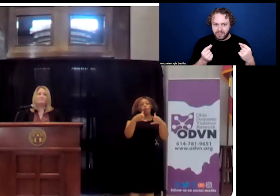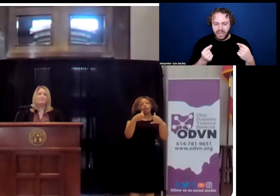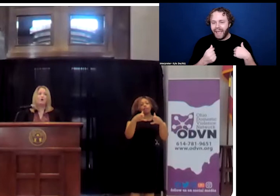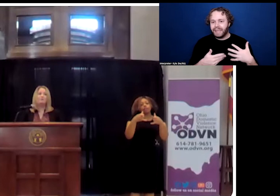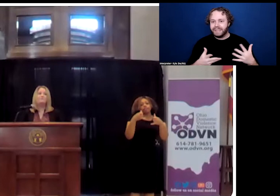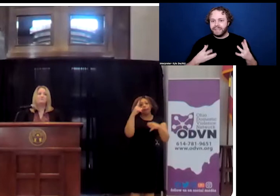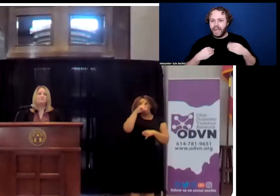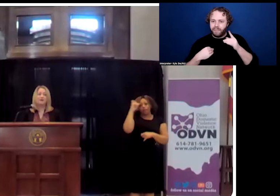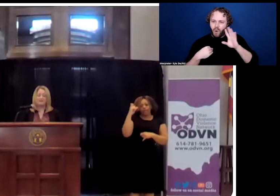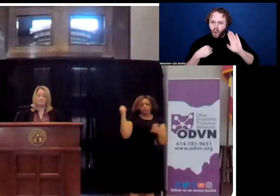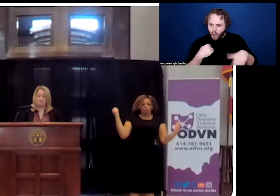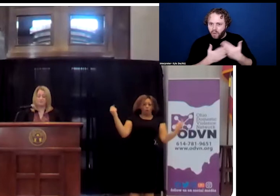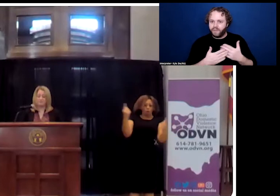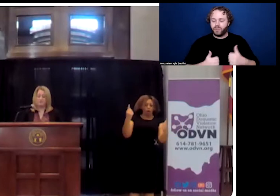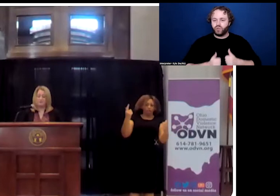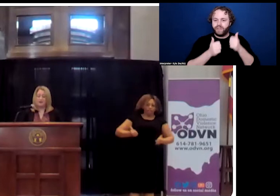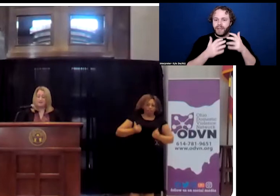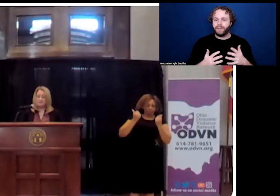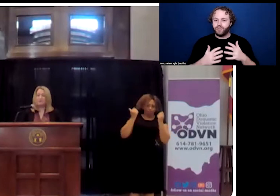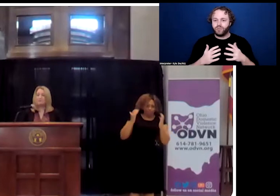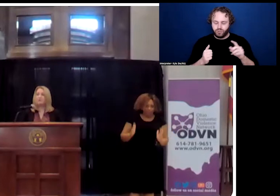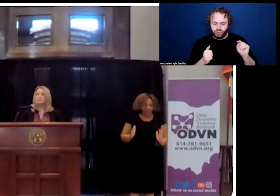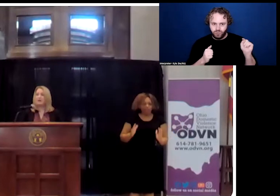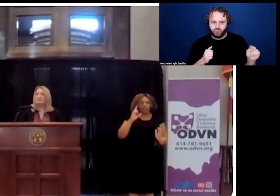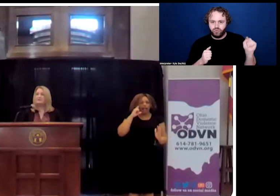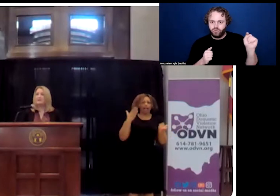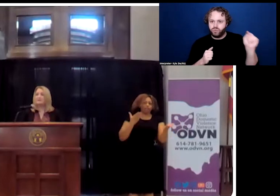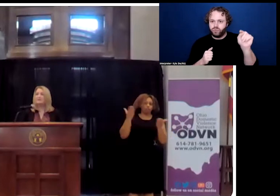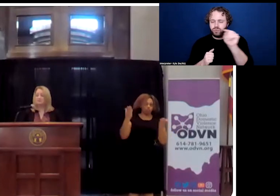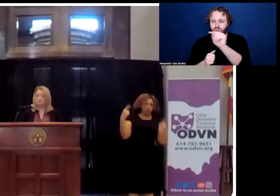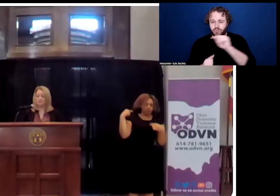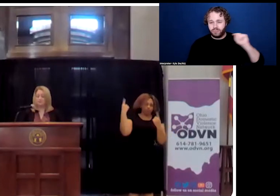of all of the survivors I have served over the past 18 years.